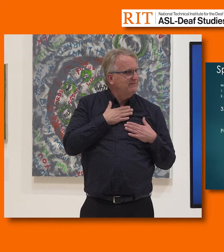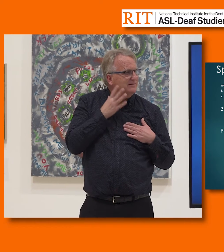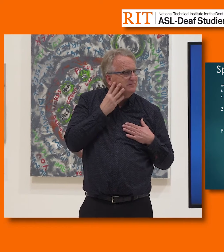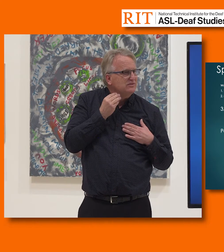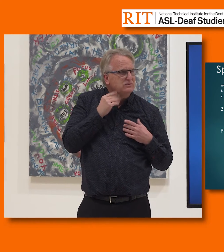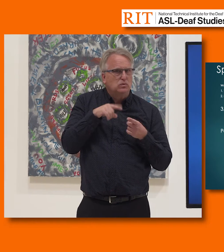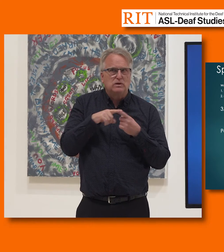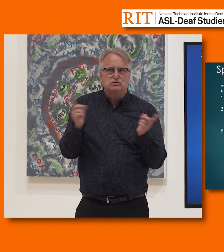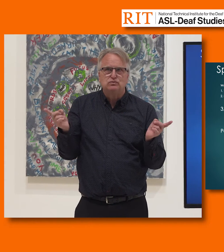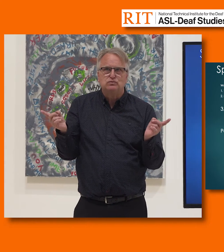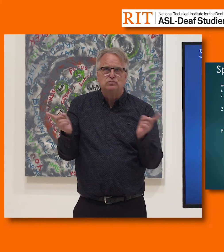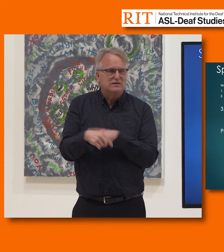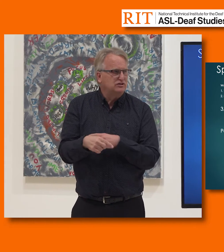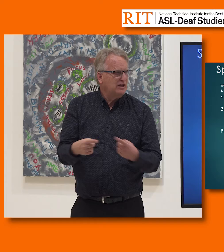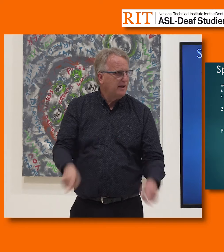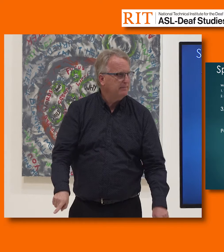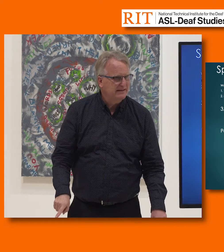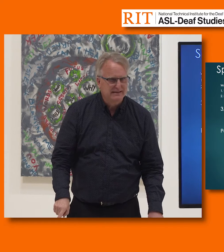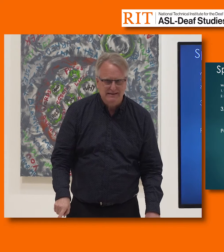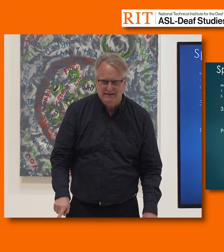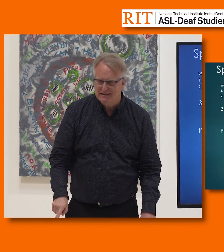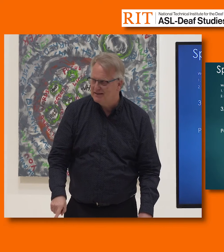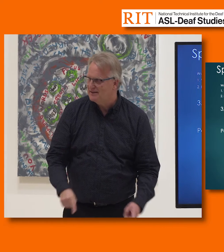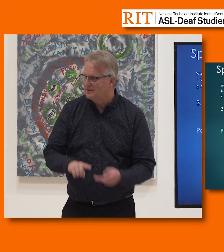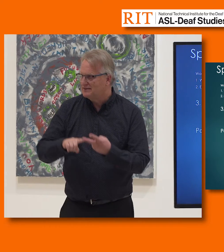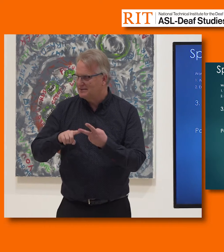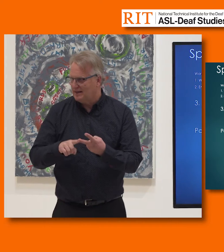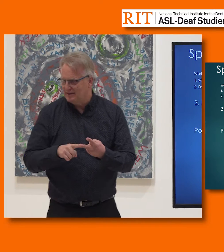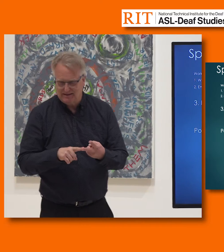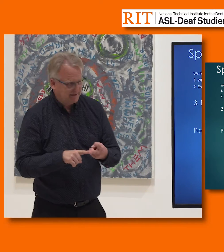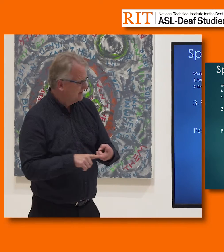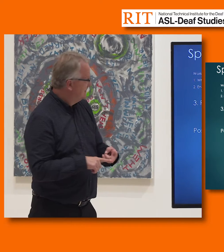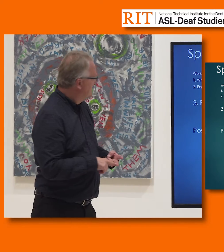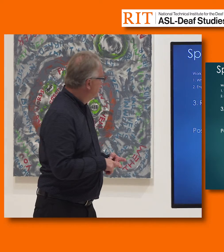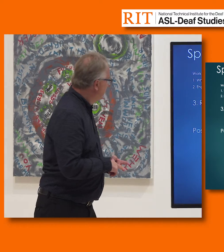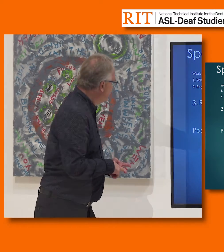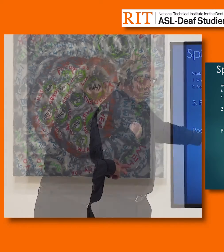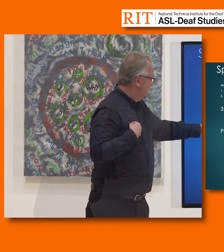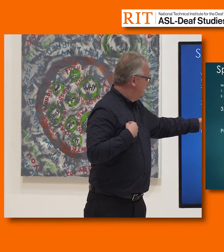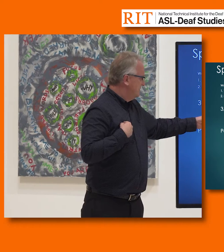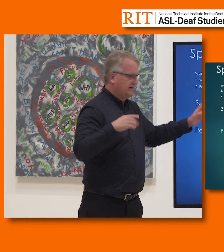It's difficult for me to engage. So, maybe switch when the speaker switches.